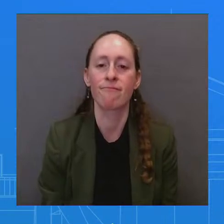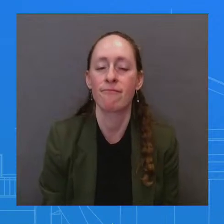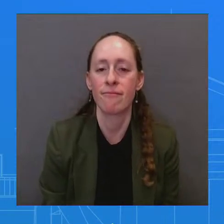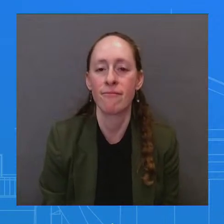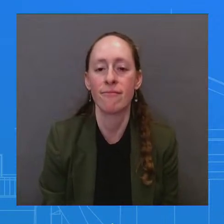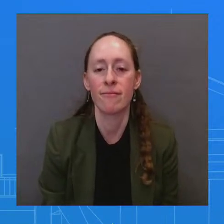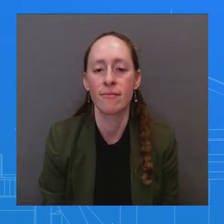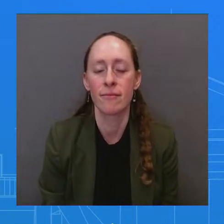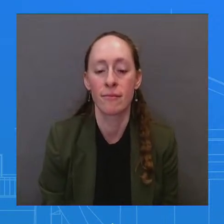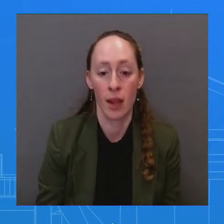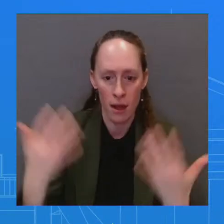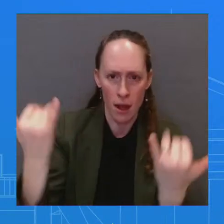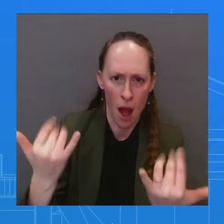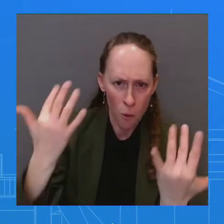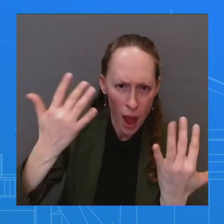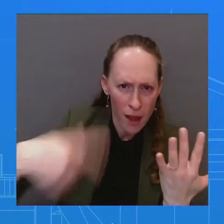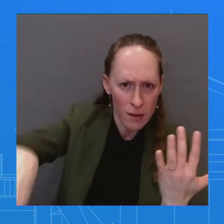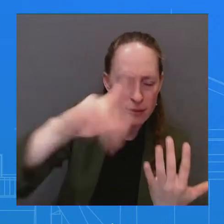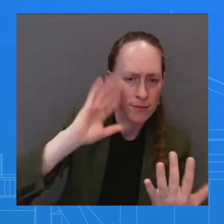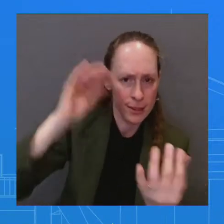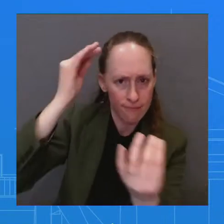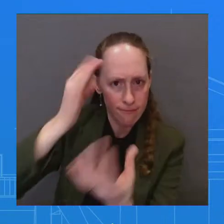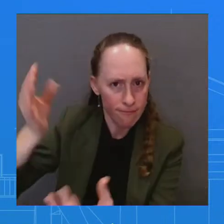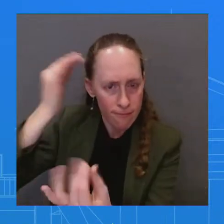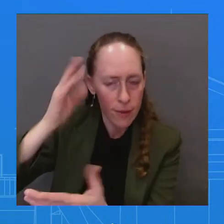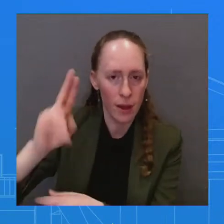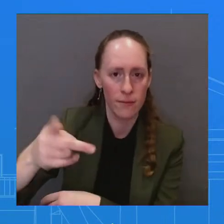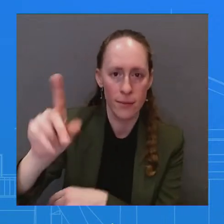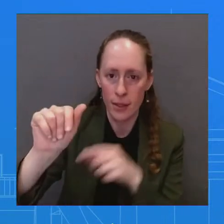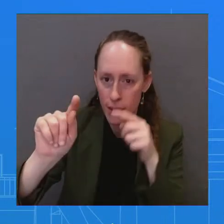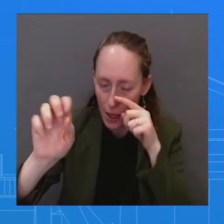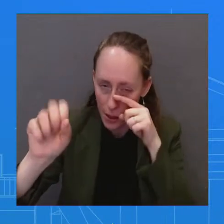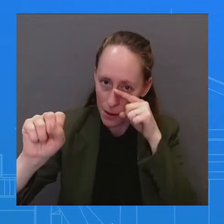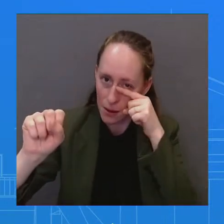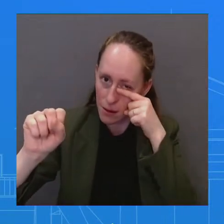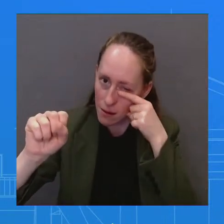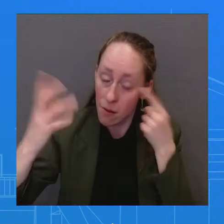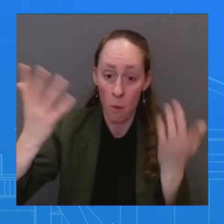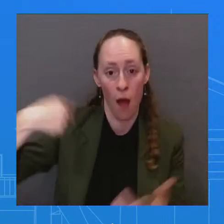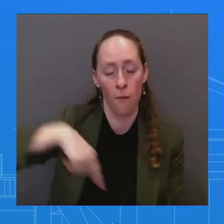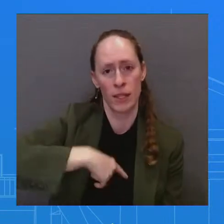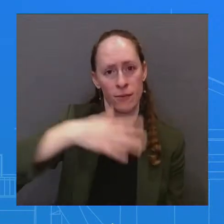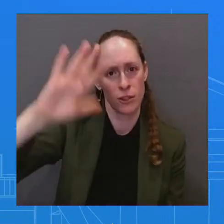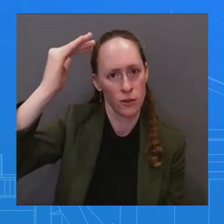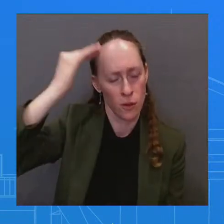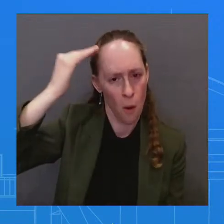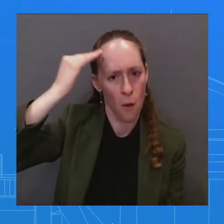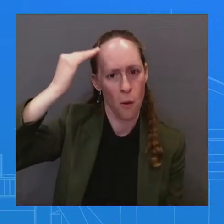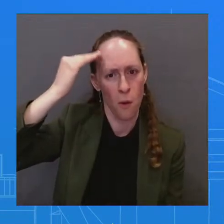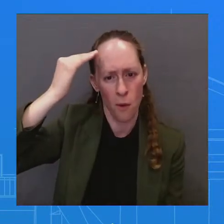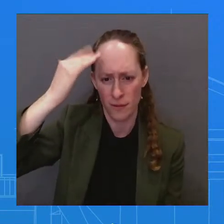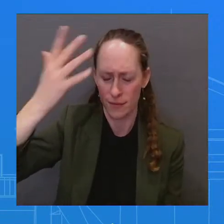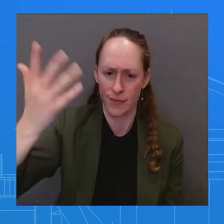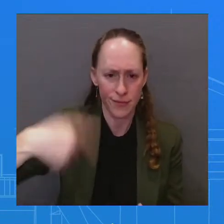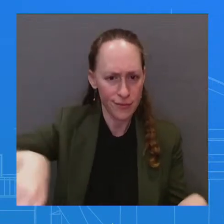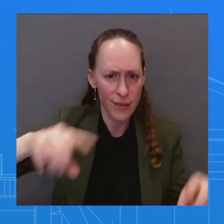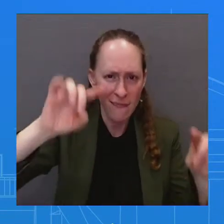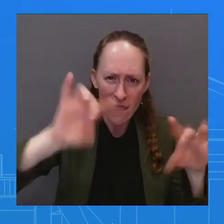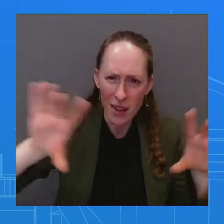absolutely no place for violence or hate in America. No person should worry about being targeted